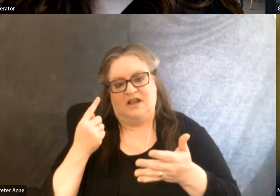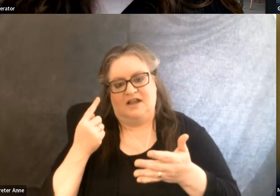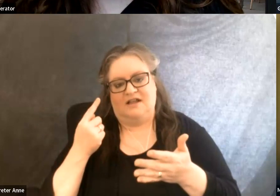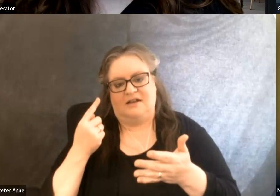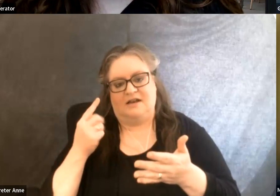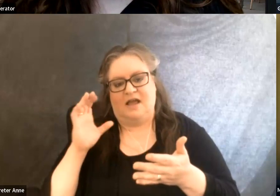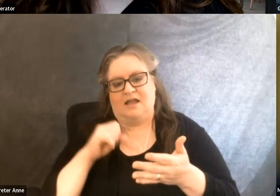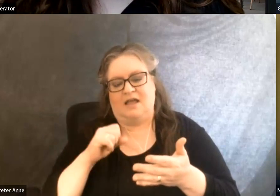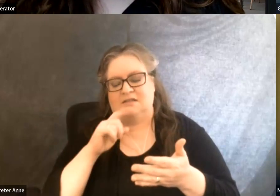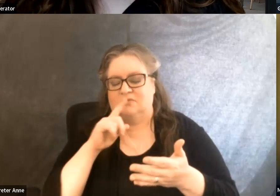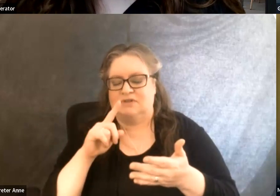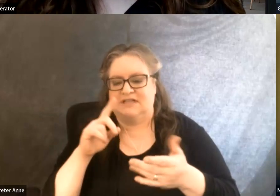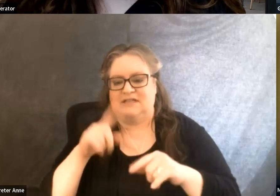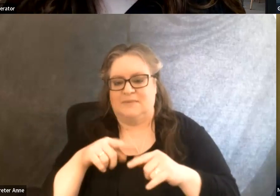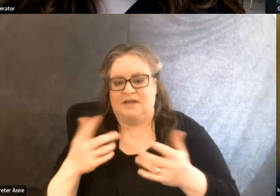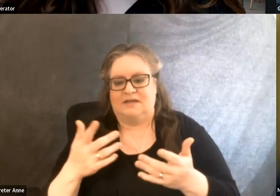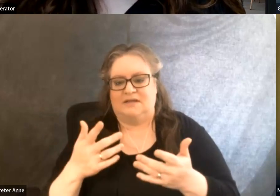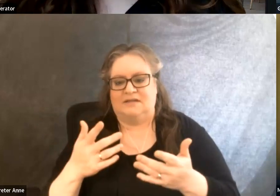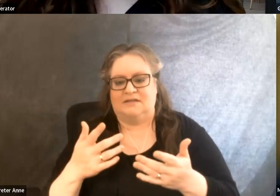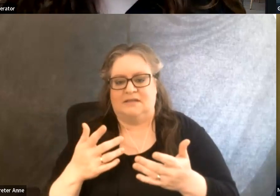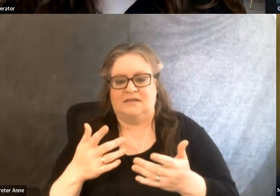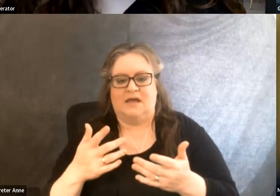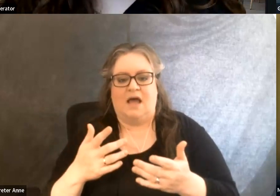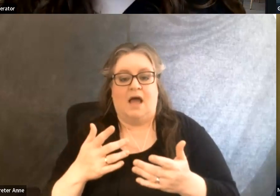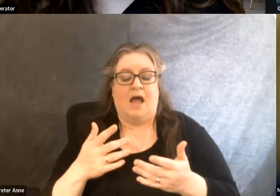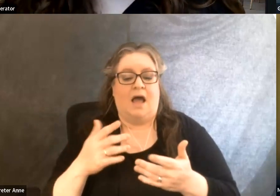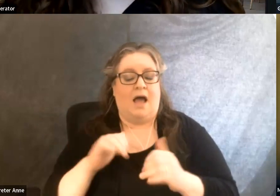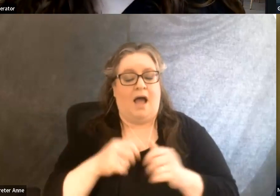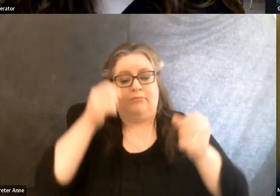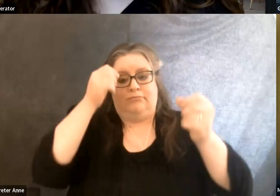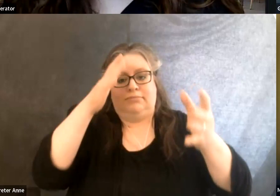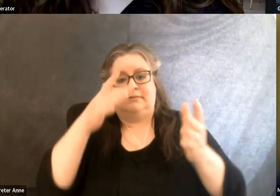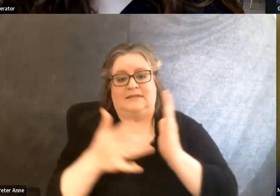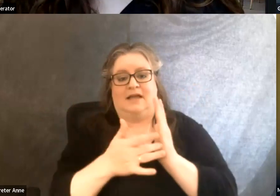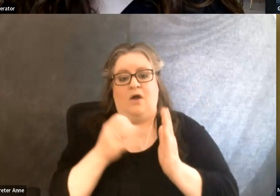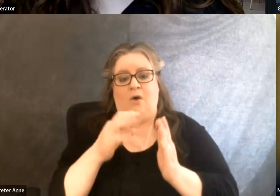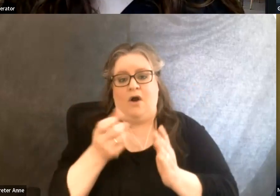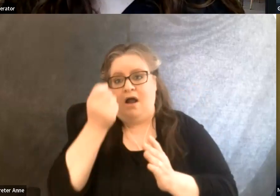I guess it depends on how techie or not techie you are or if you understand the jargons.